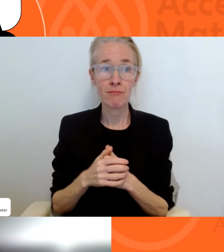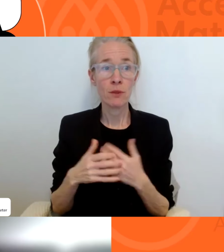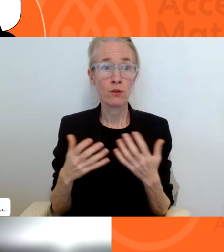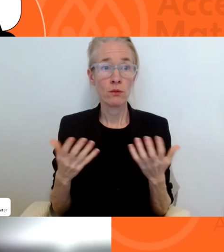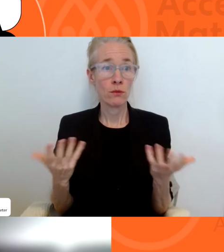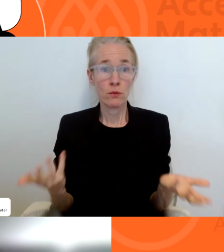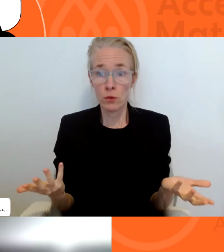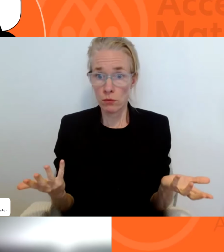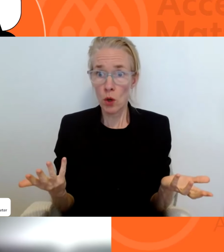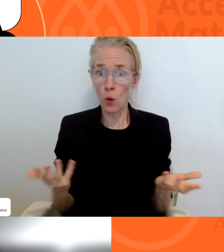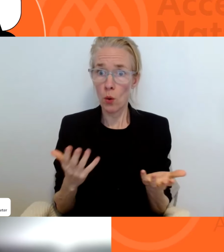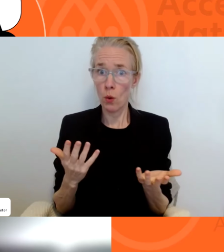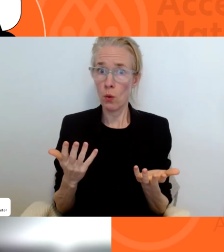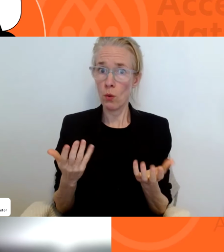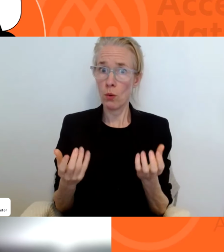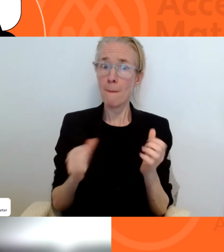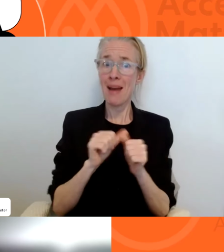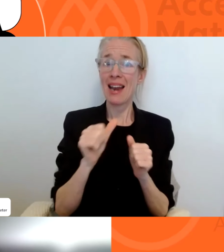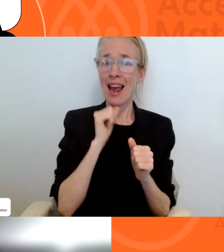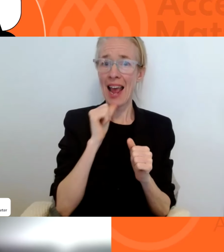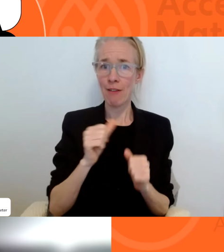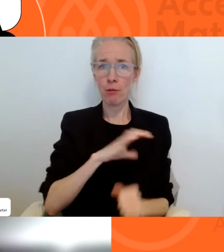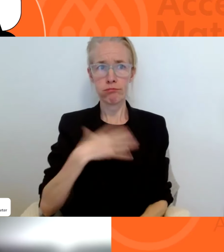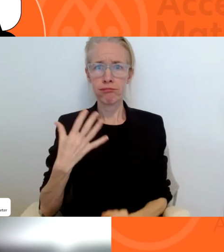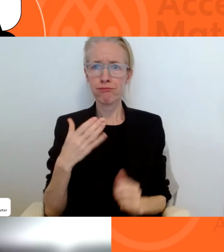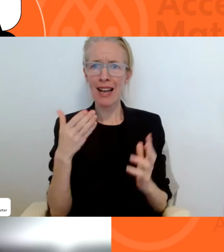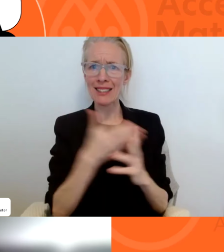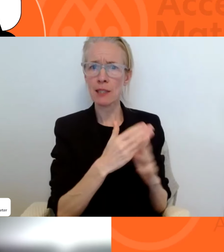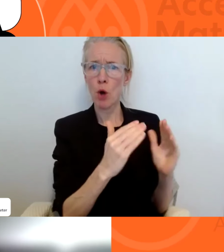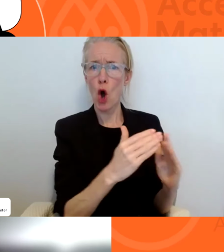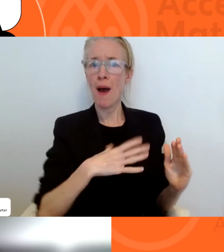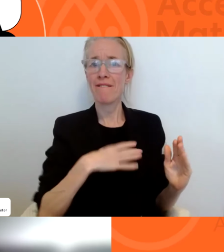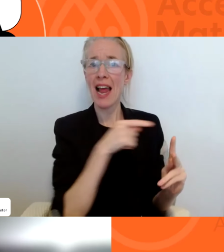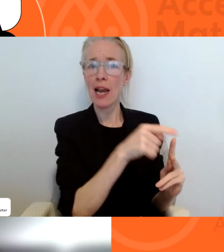that is fully accessible, or how are you going to receive your friends